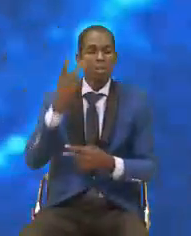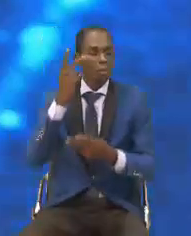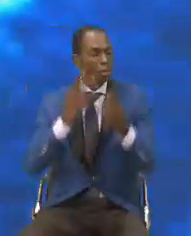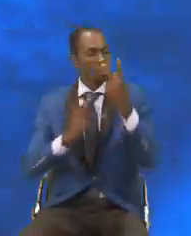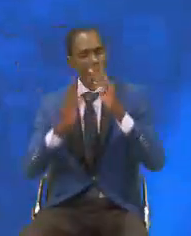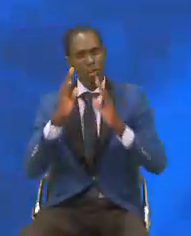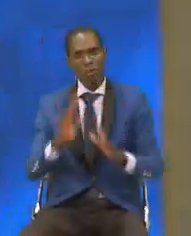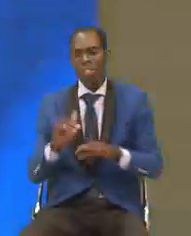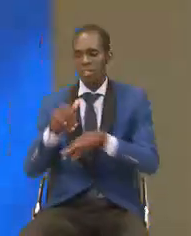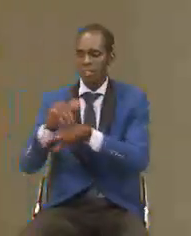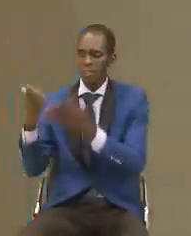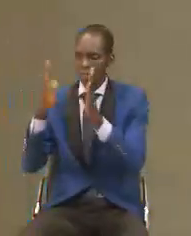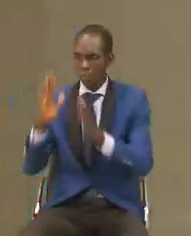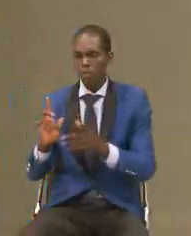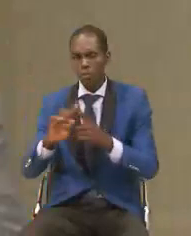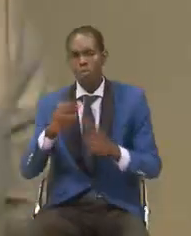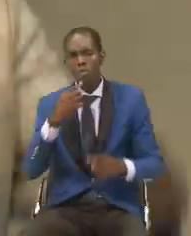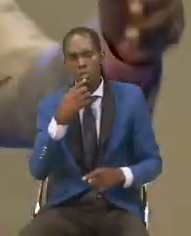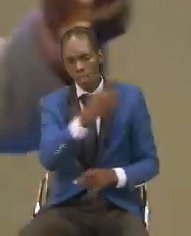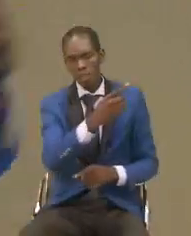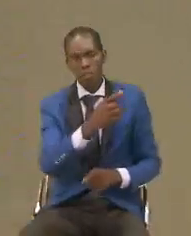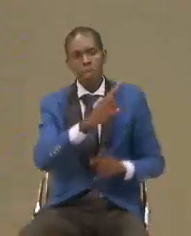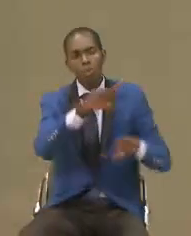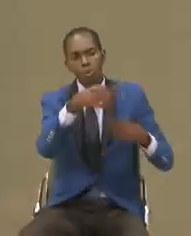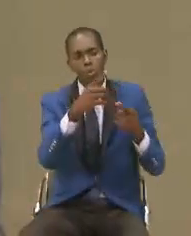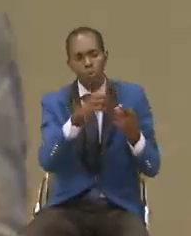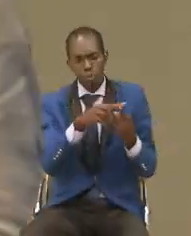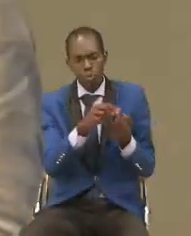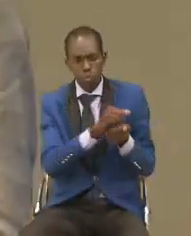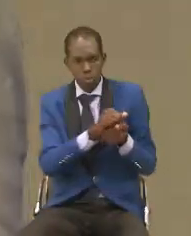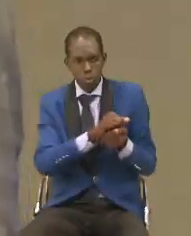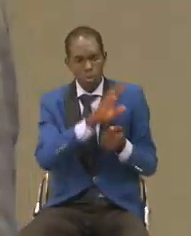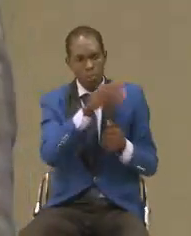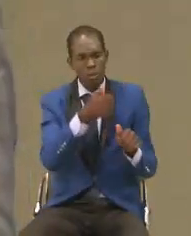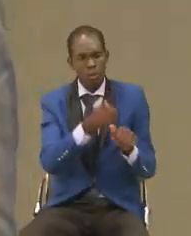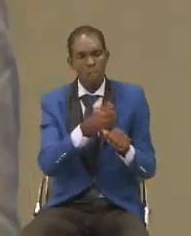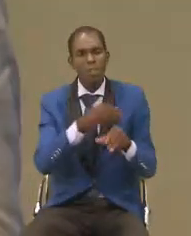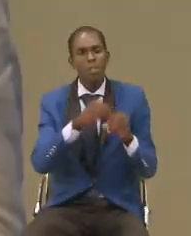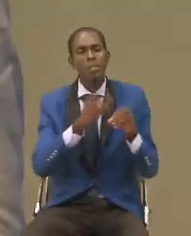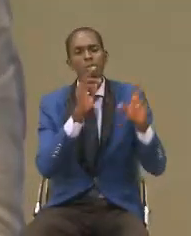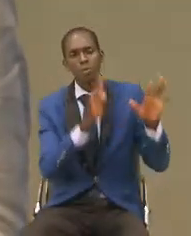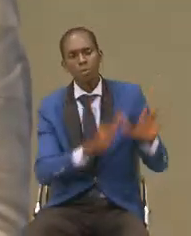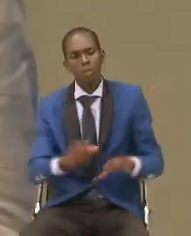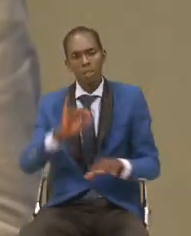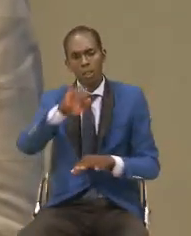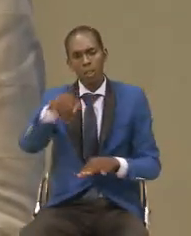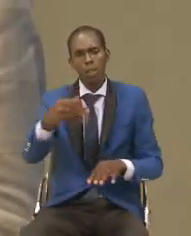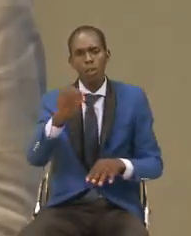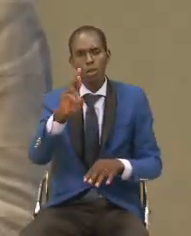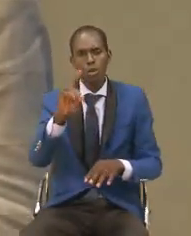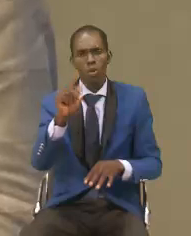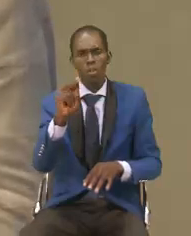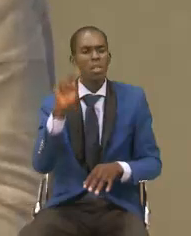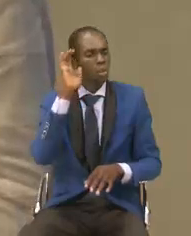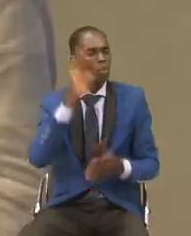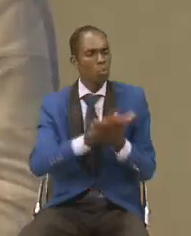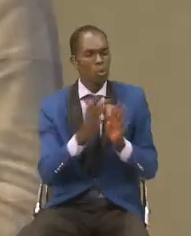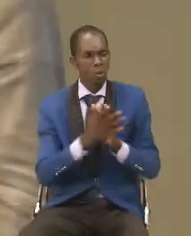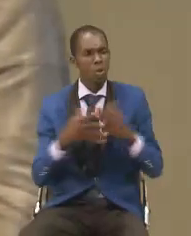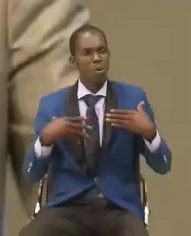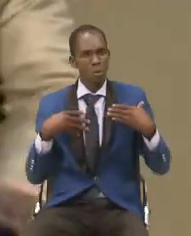prophet i'm here and the prophet said go tell him to go wash in the pool of on the pool jordan and